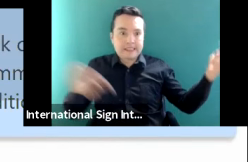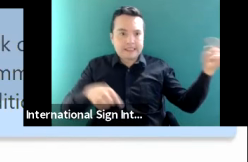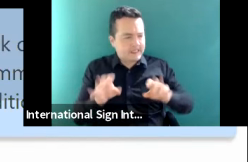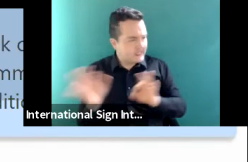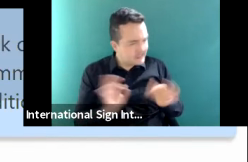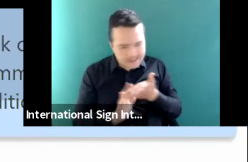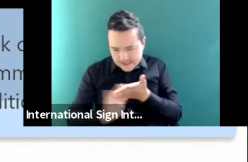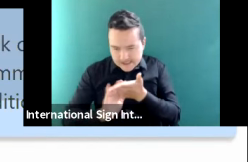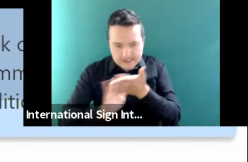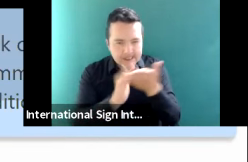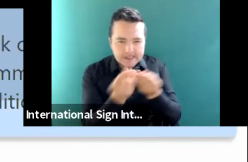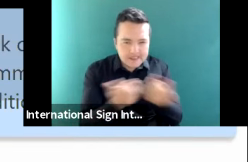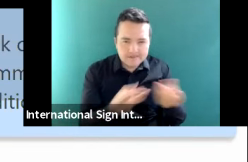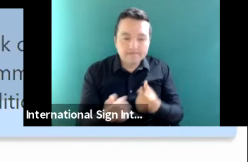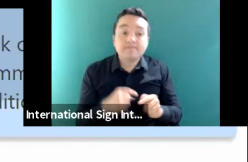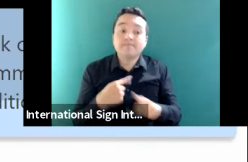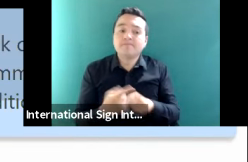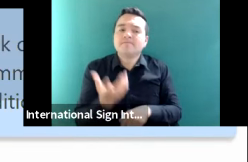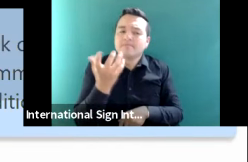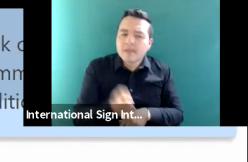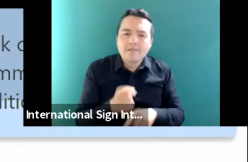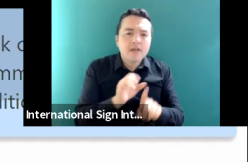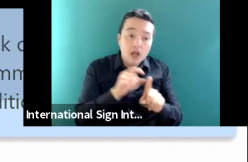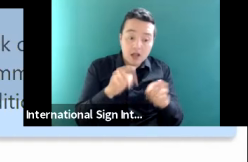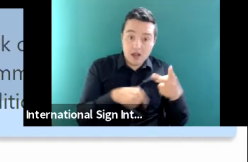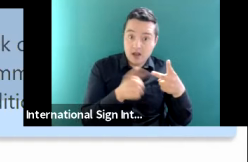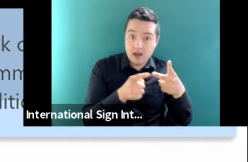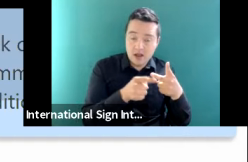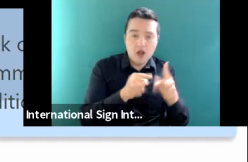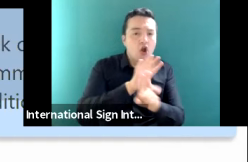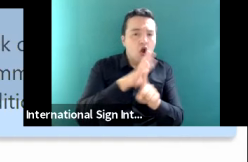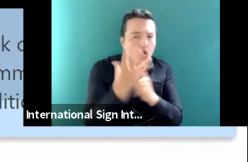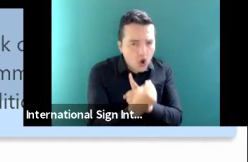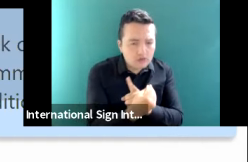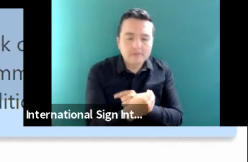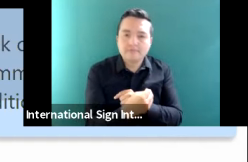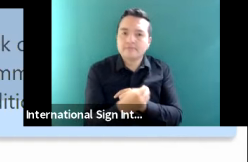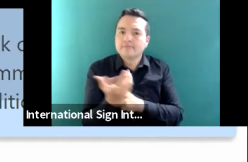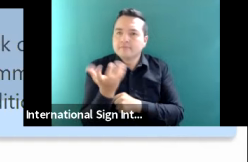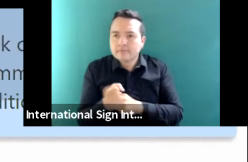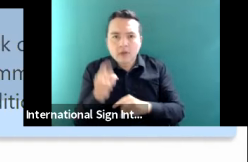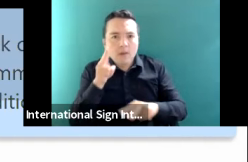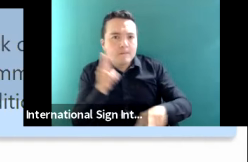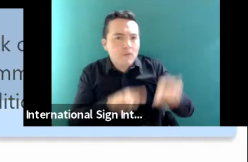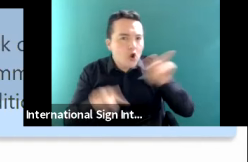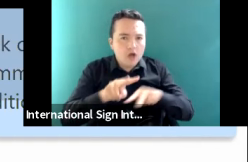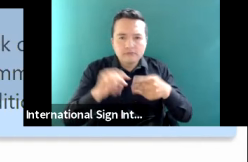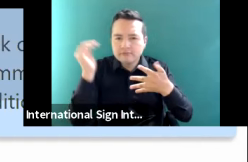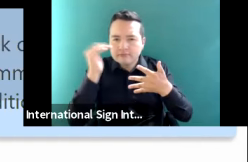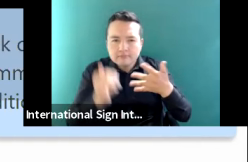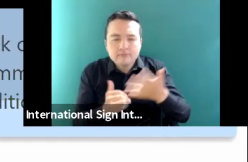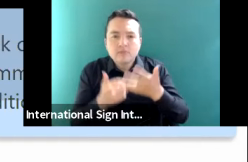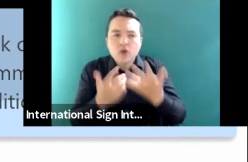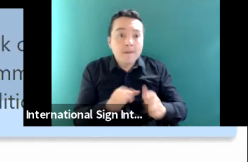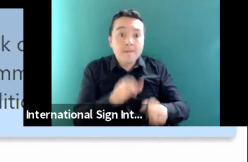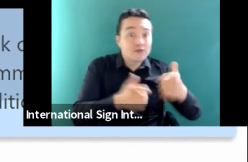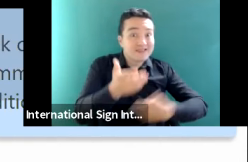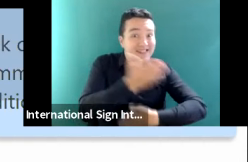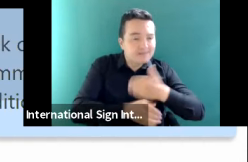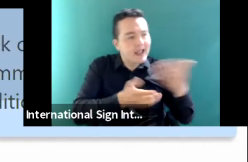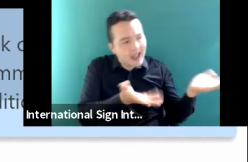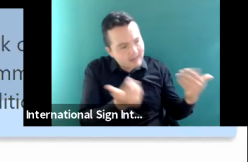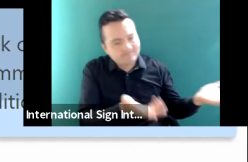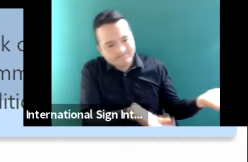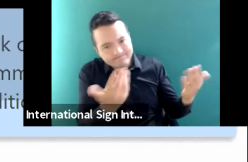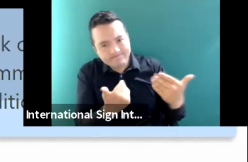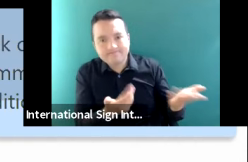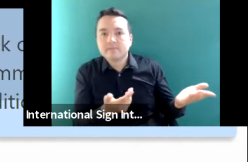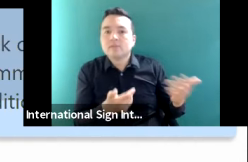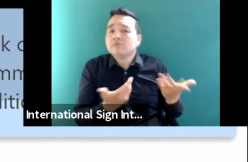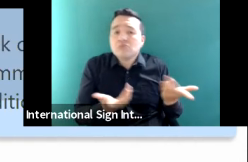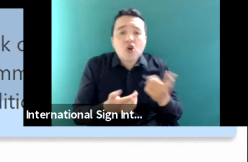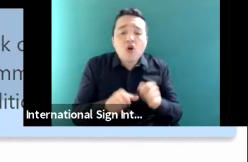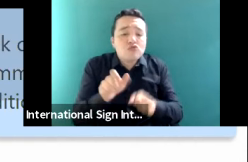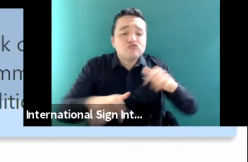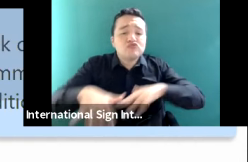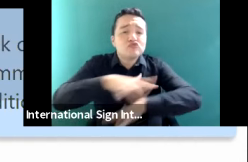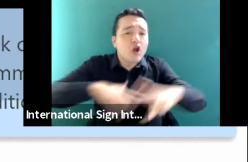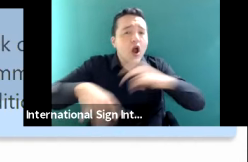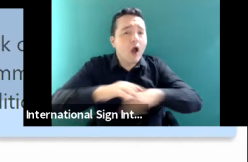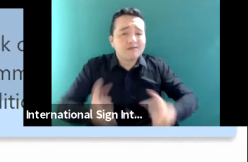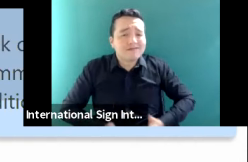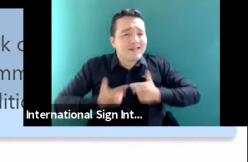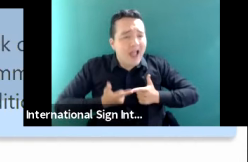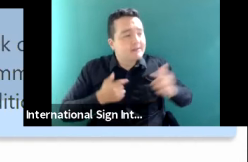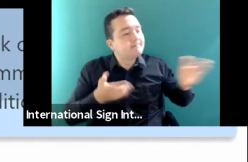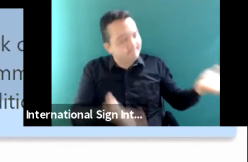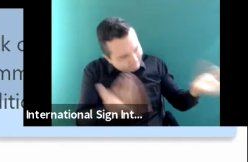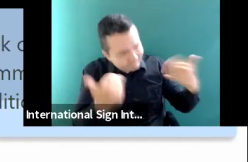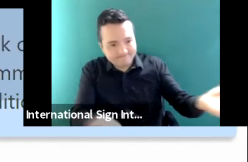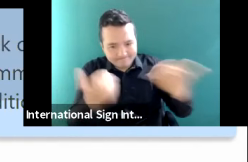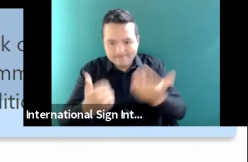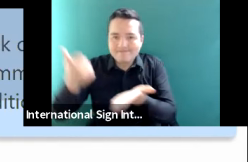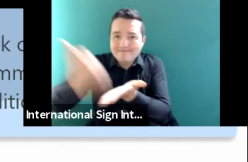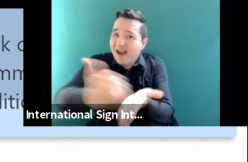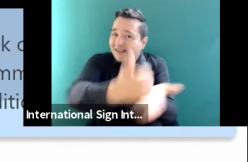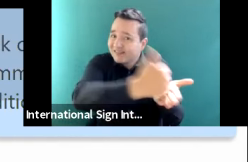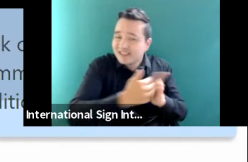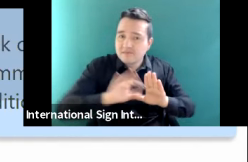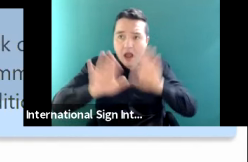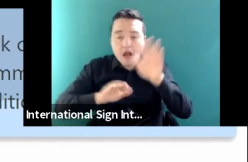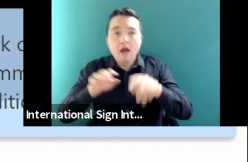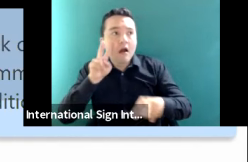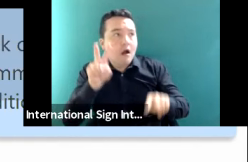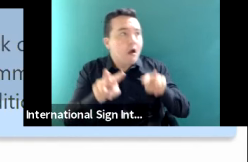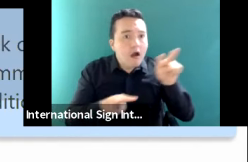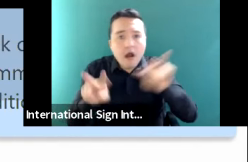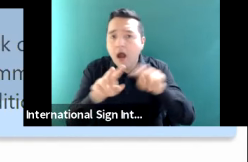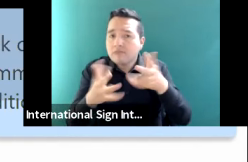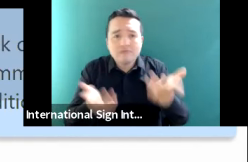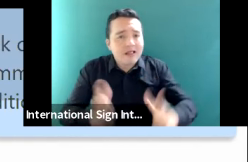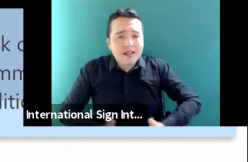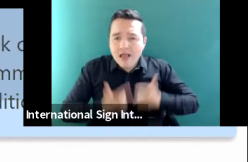In her that Qatar will receive the World Cup 2022. So we are preparing the country to receive all the tourists and make the country friendly for them.